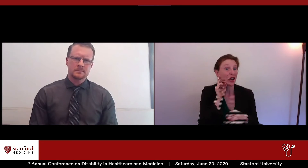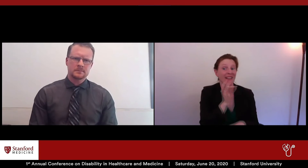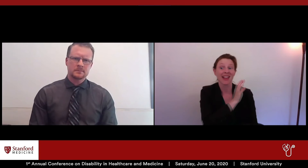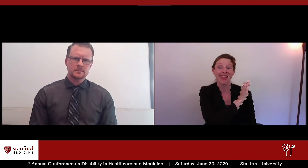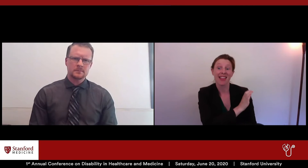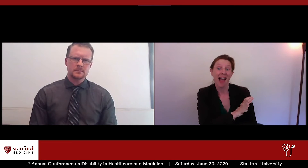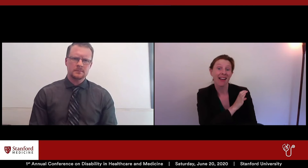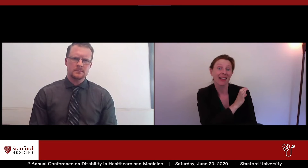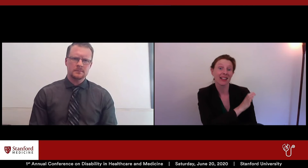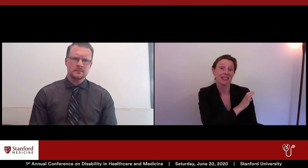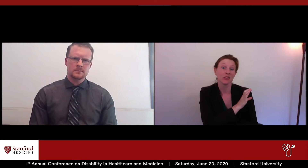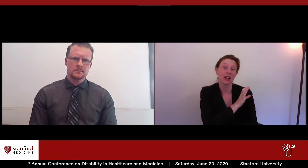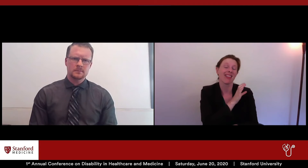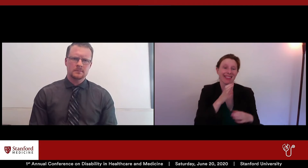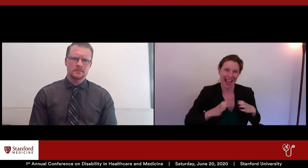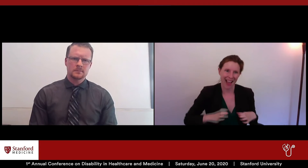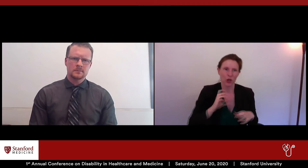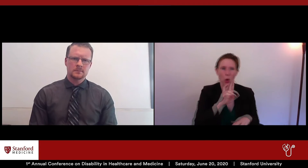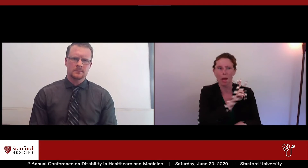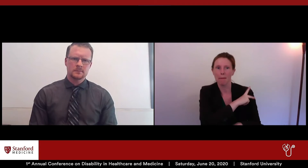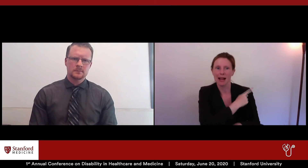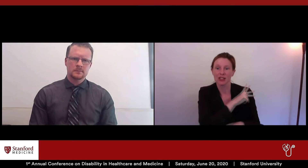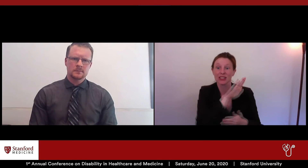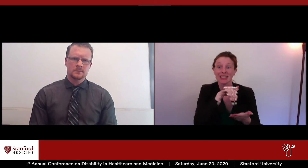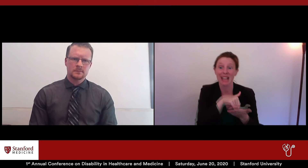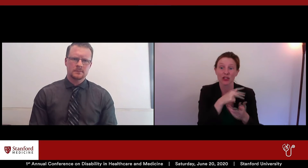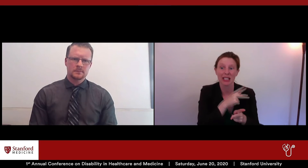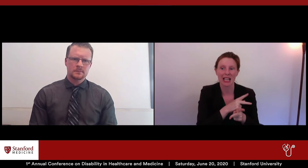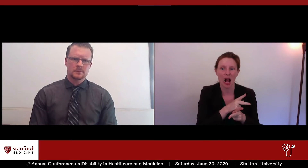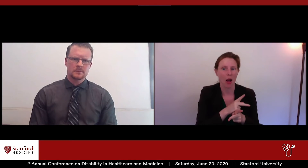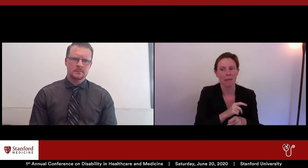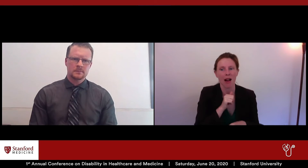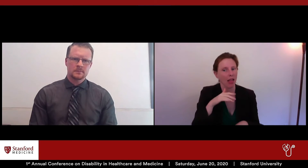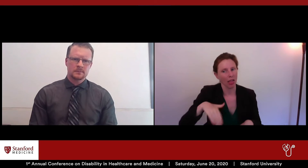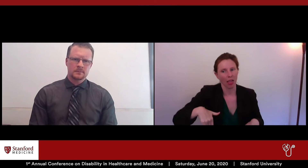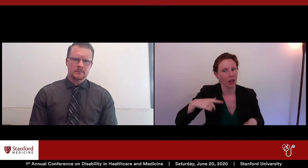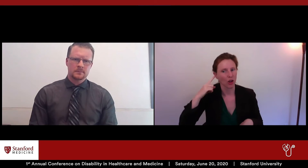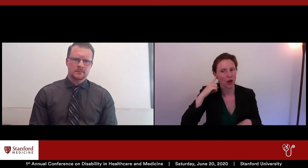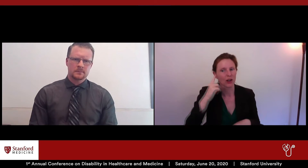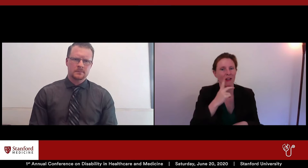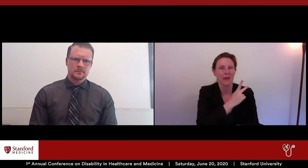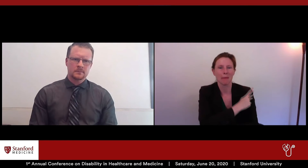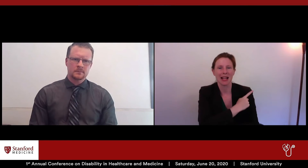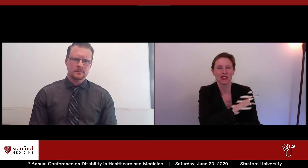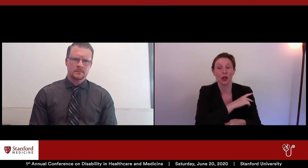We've had comments that they've heard that clients are patient centered care.